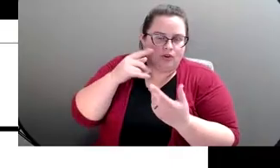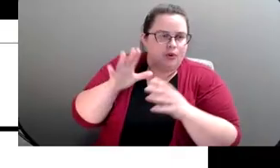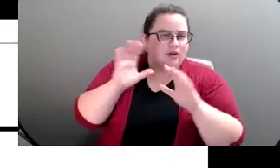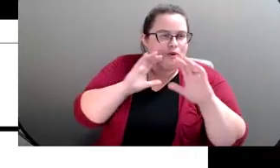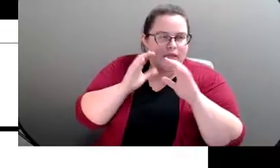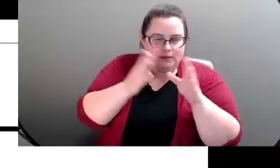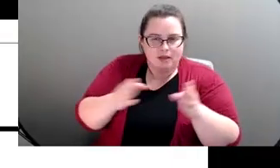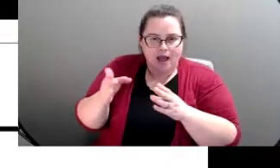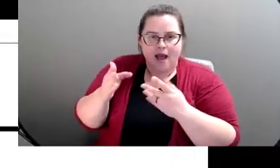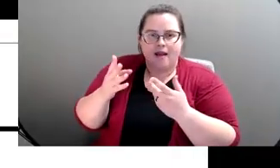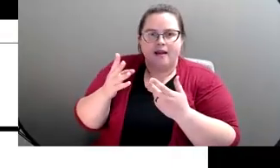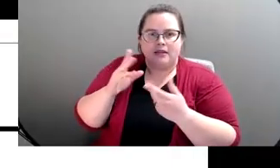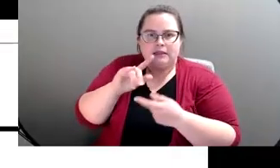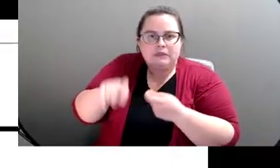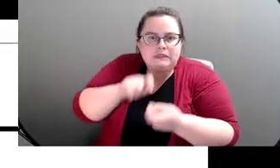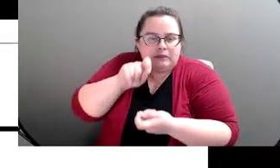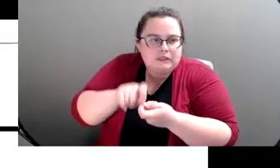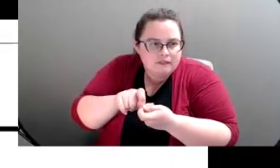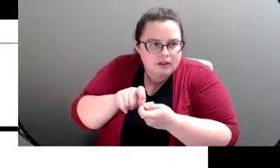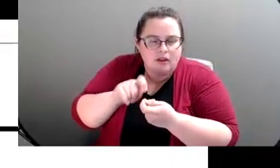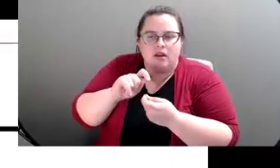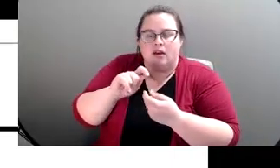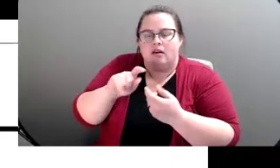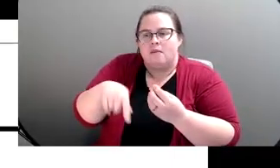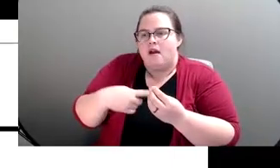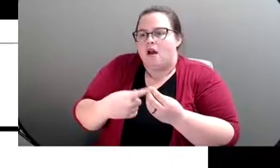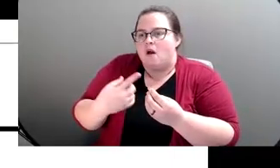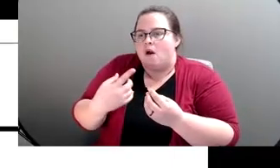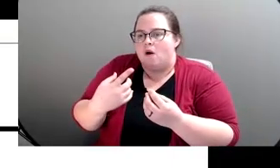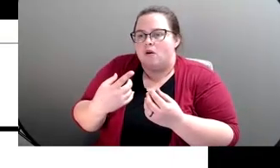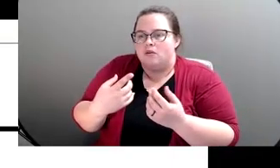is really being specific about, this is how I'm going to be,